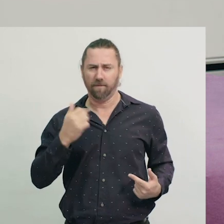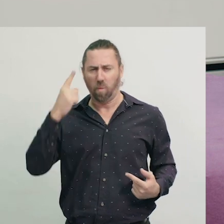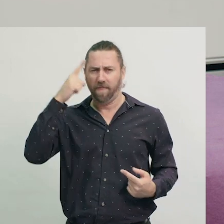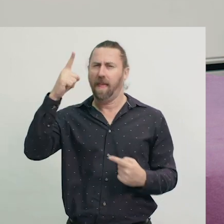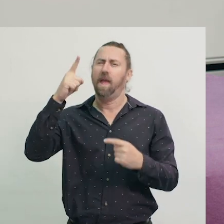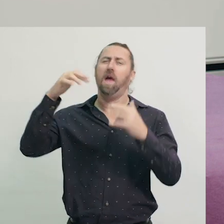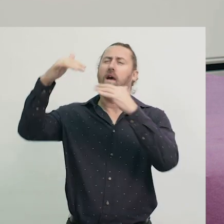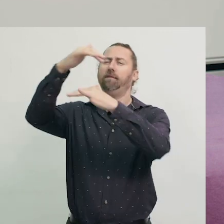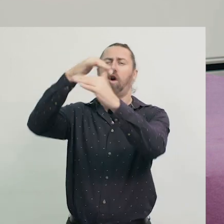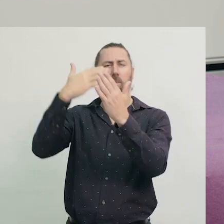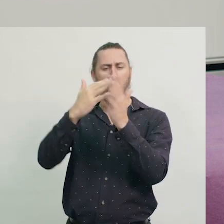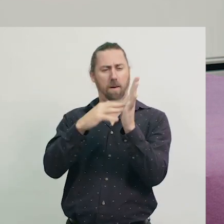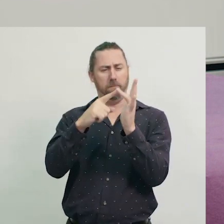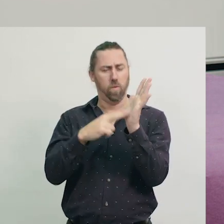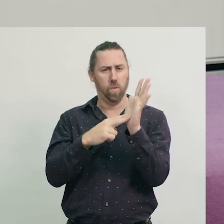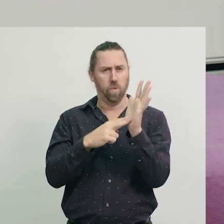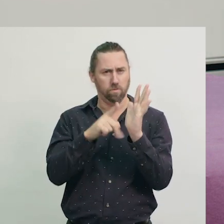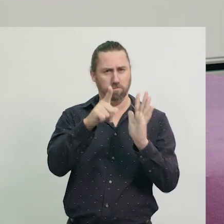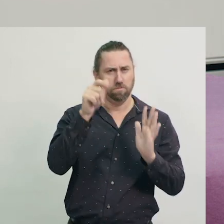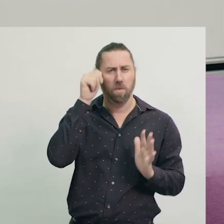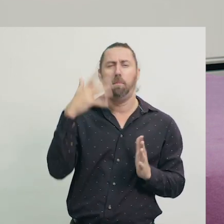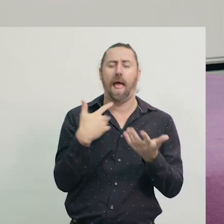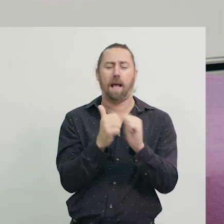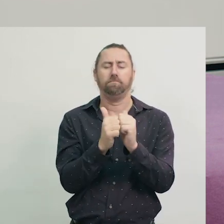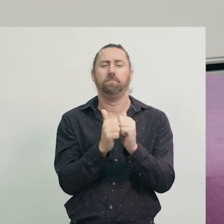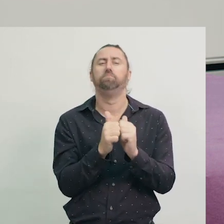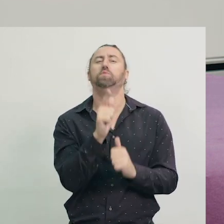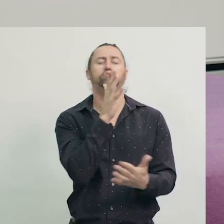Let's recall the features of the Moon’s environment in a game of true or false.